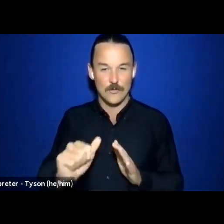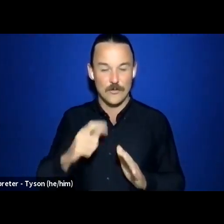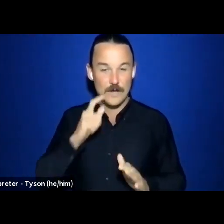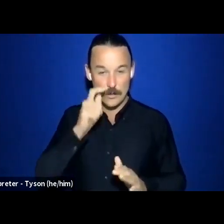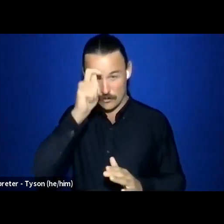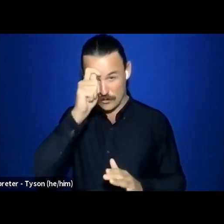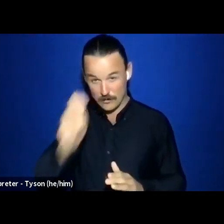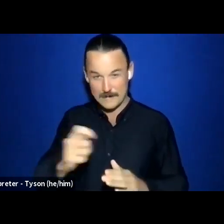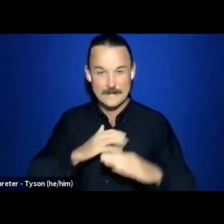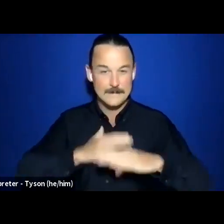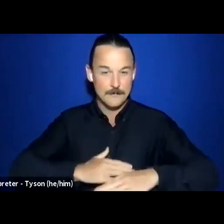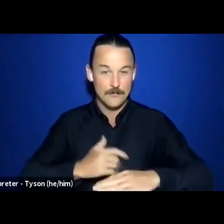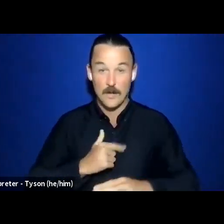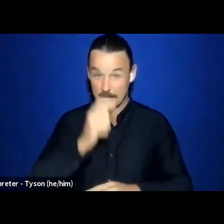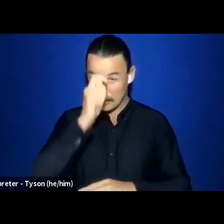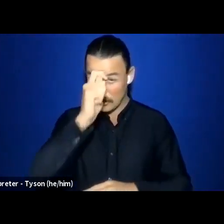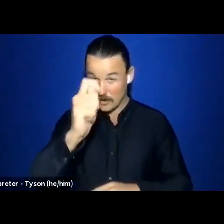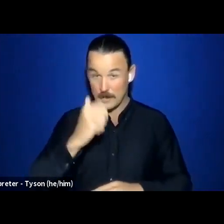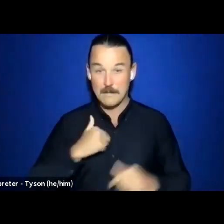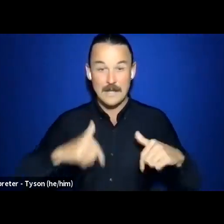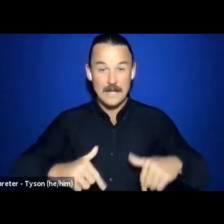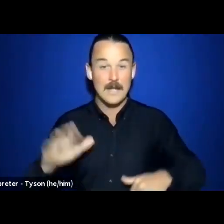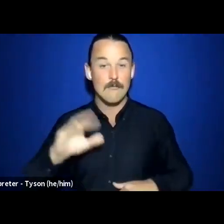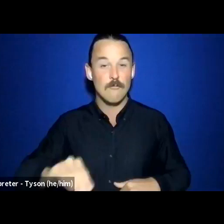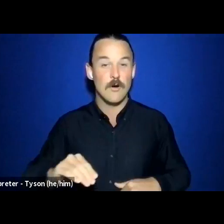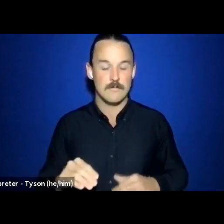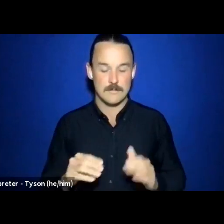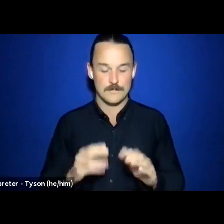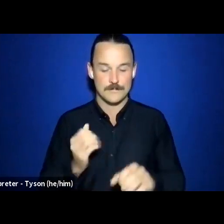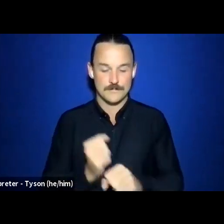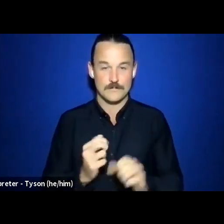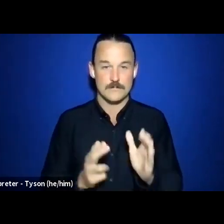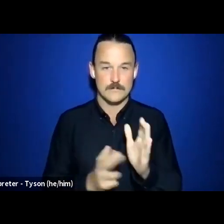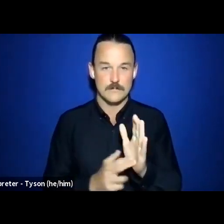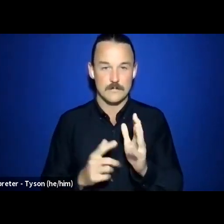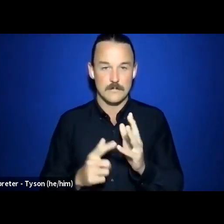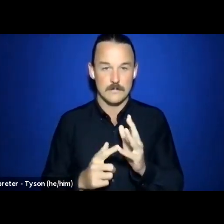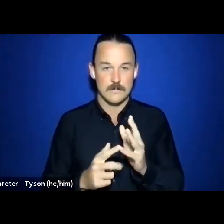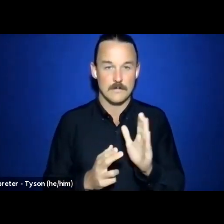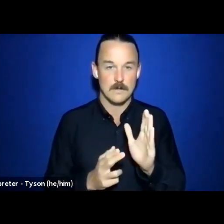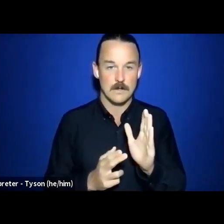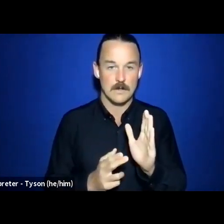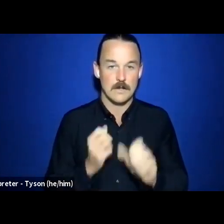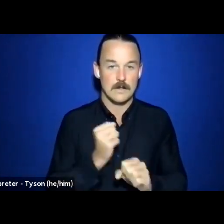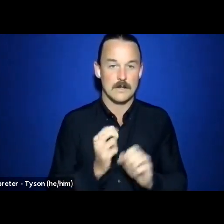for that that acknowledgement. I go into them to a new old friends I go into that I'm showing you all from the stolen land is an animal people, otherwise known